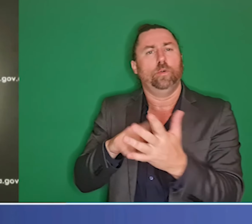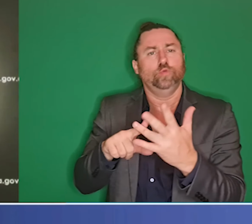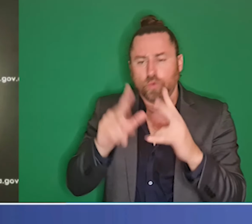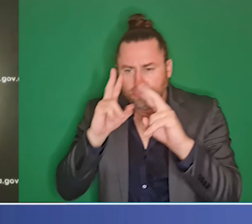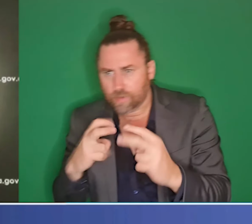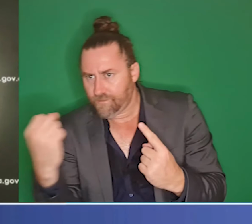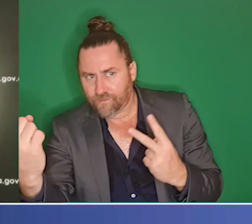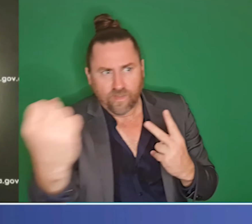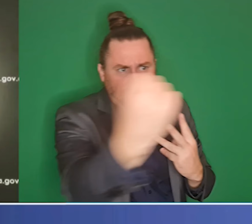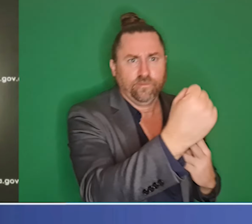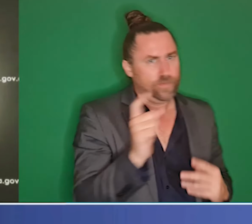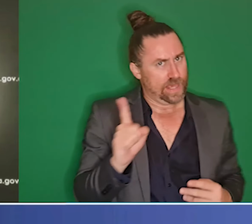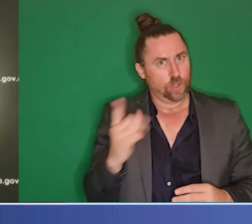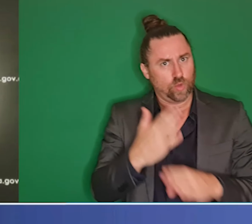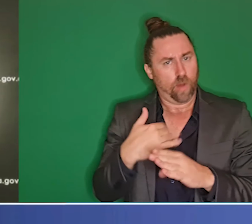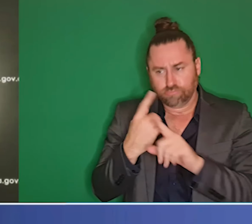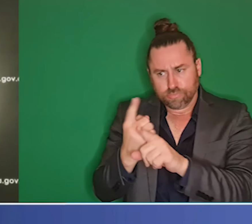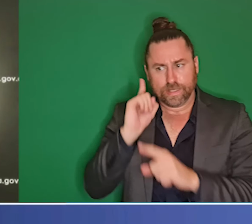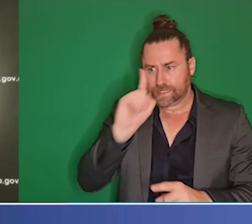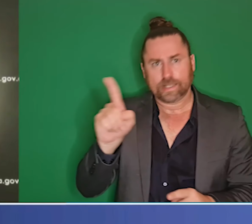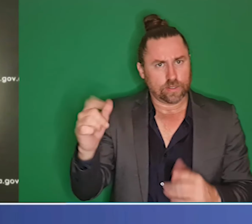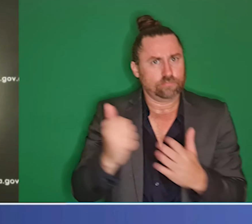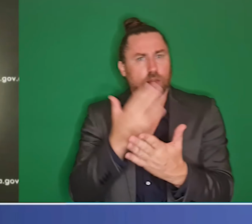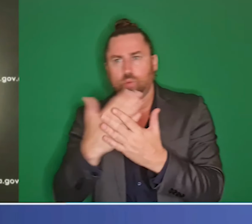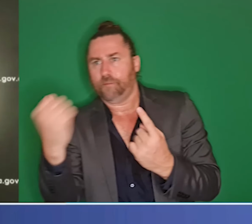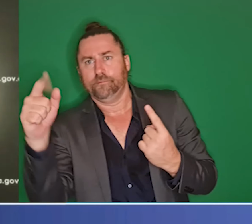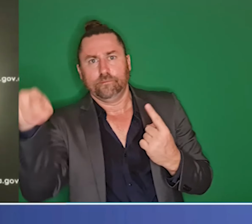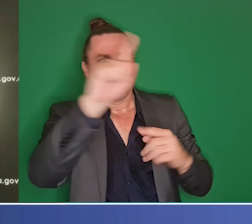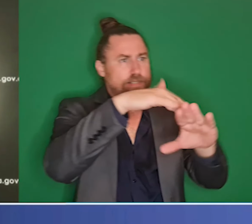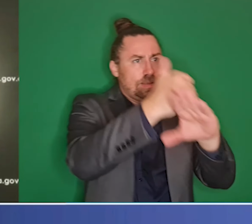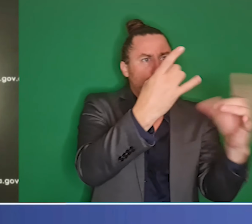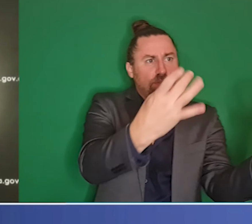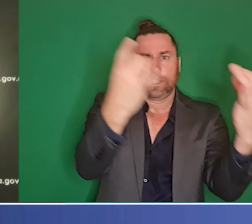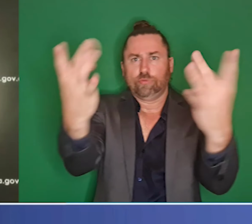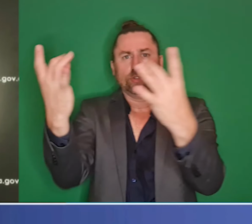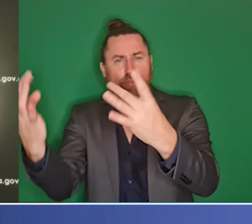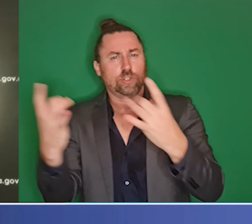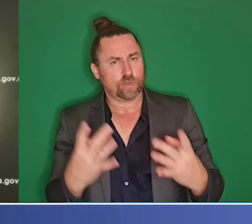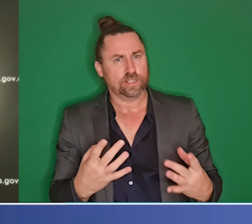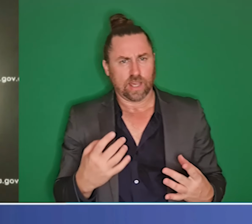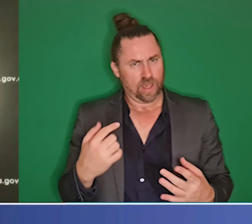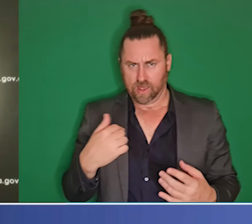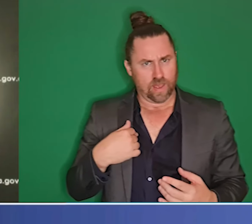that all facilities do have that program in place. And so that's actually well ahead of that schedule.